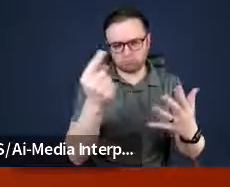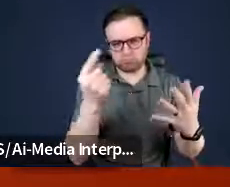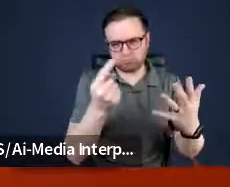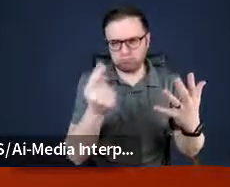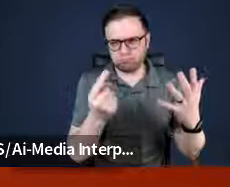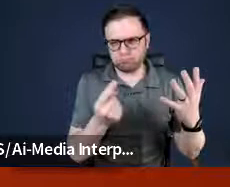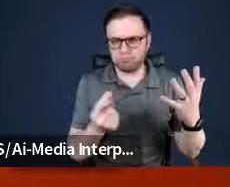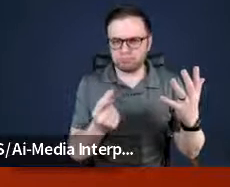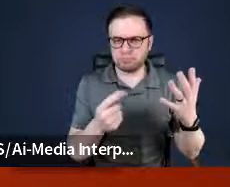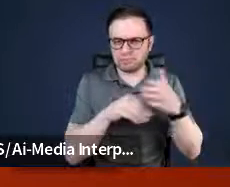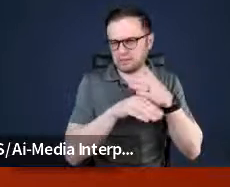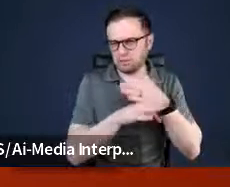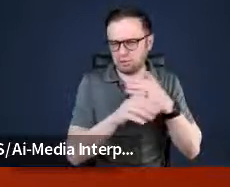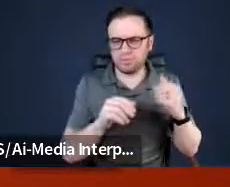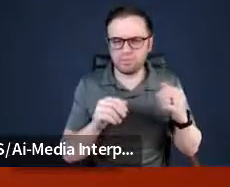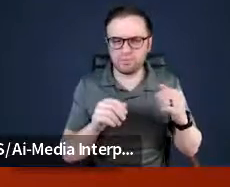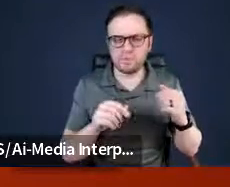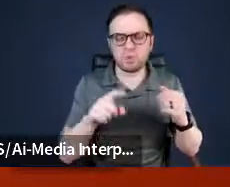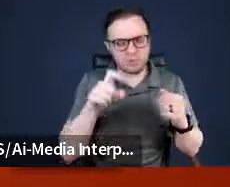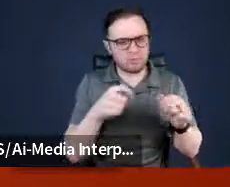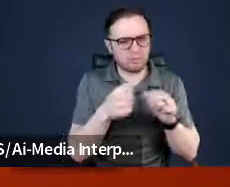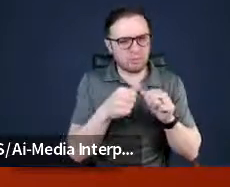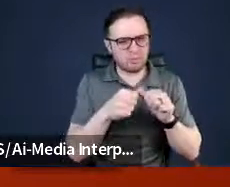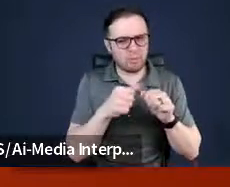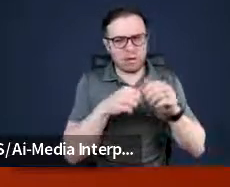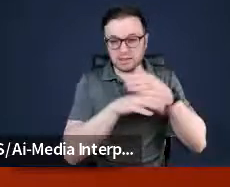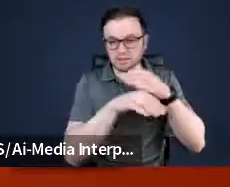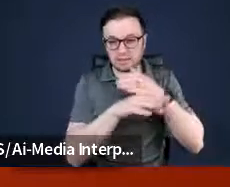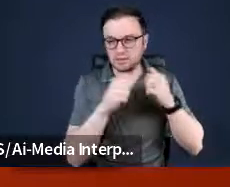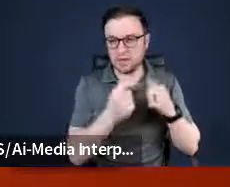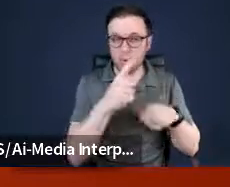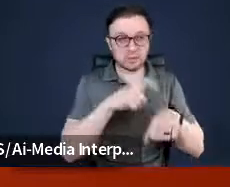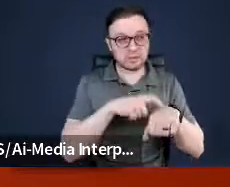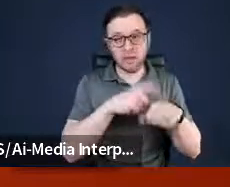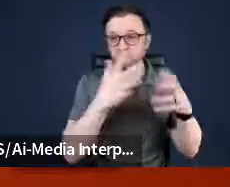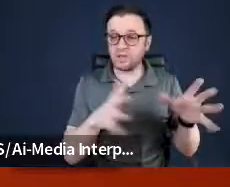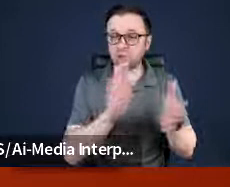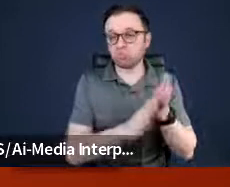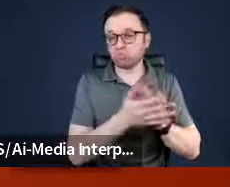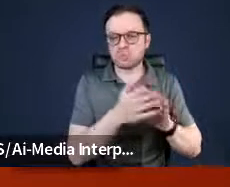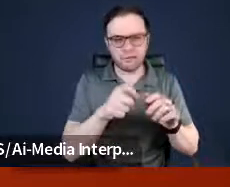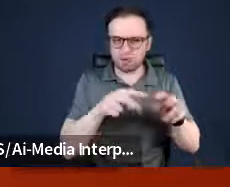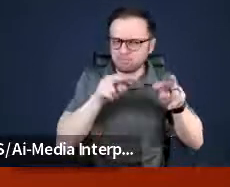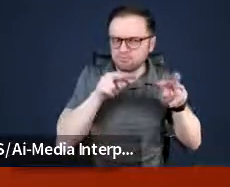or update that particular solution it is possible that we can make